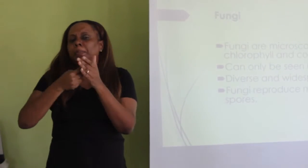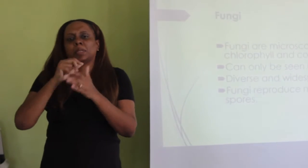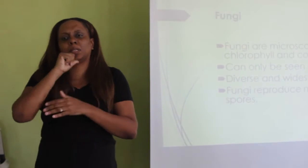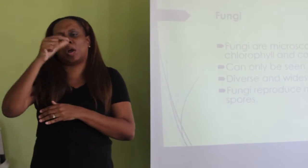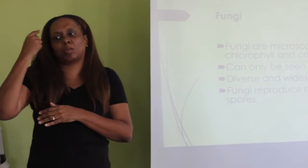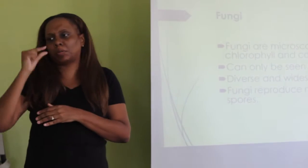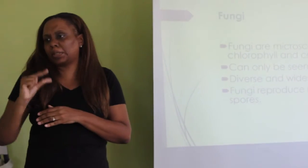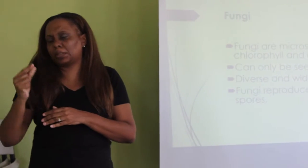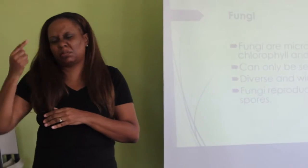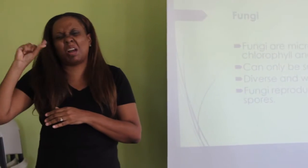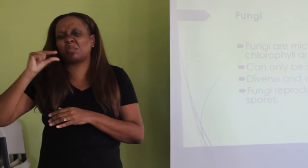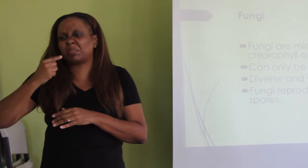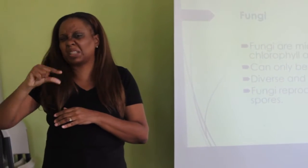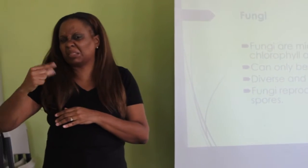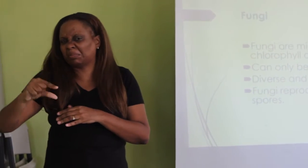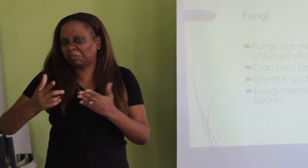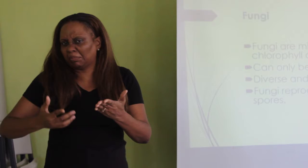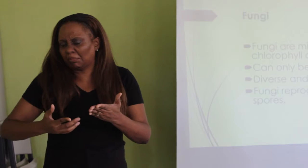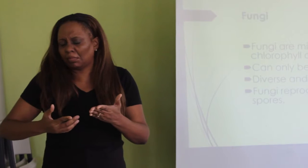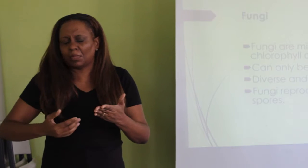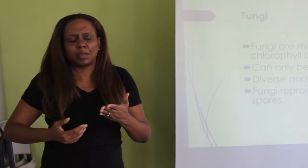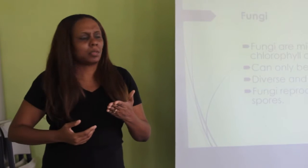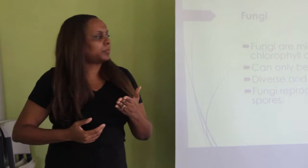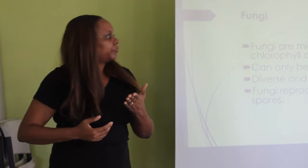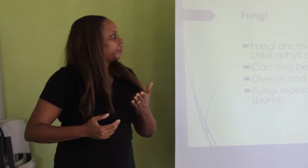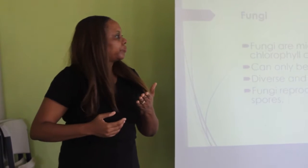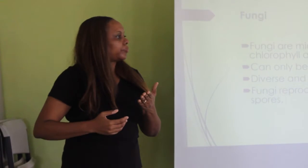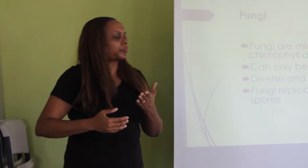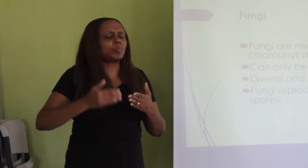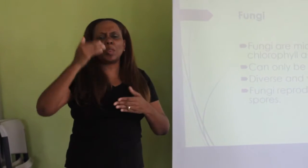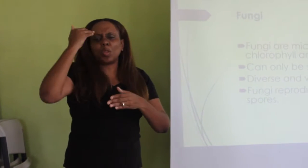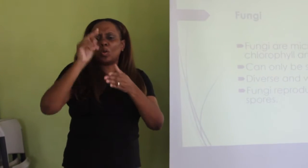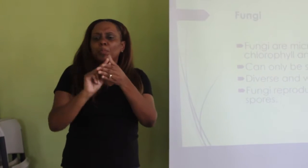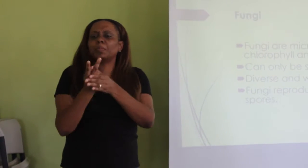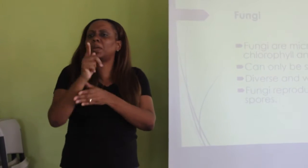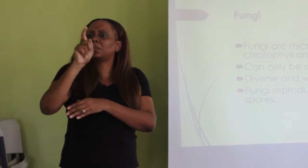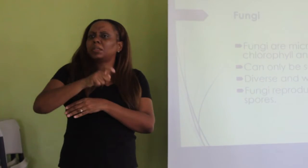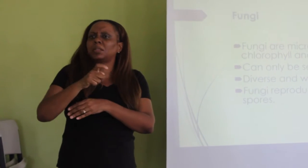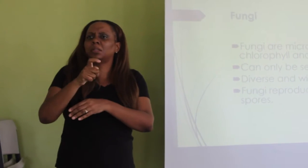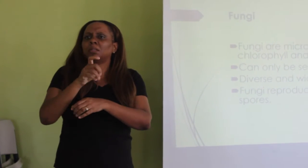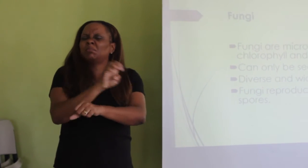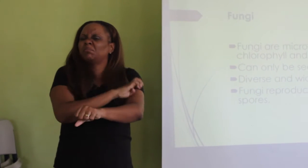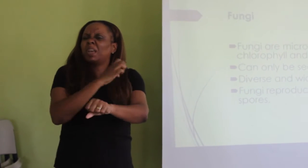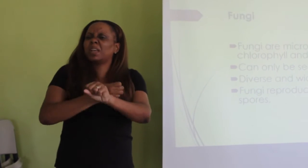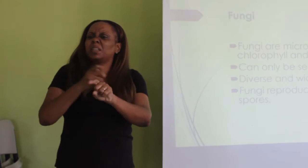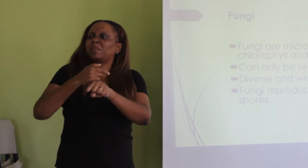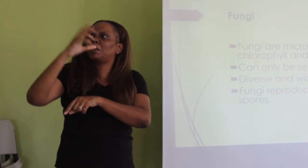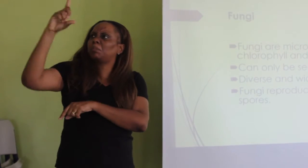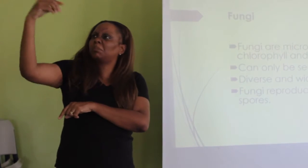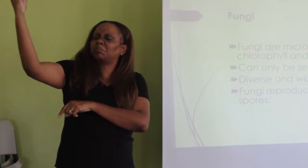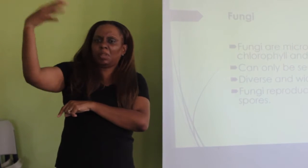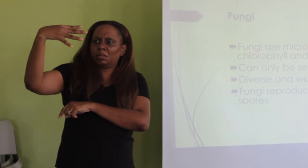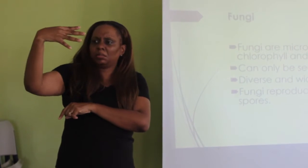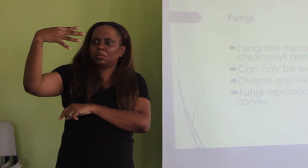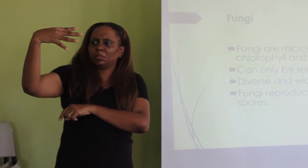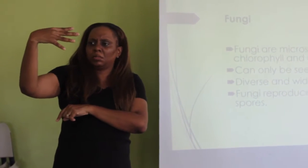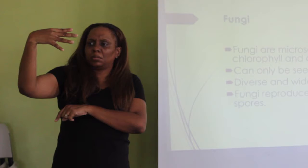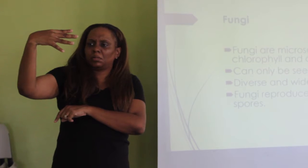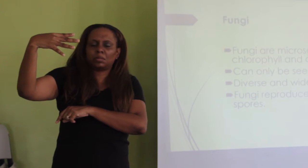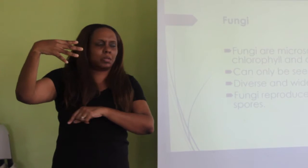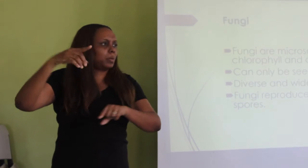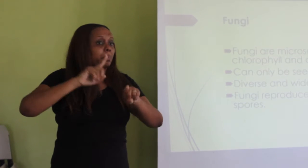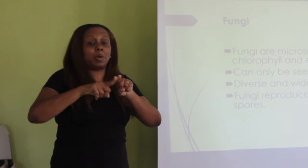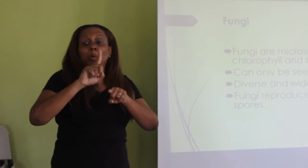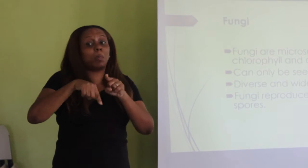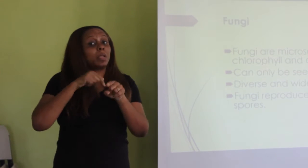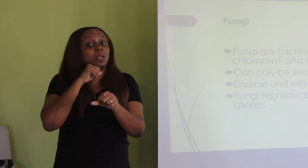it to to take energy from the sun and give the plant food so when we have um but fungus is a